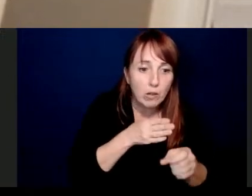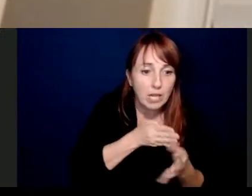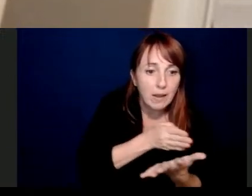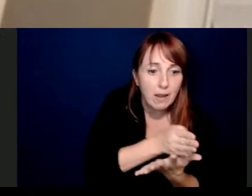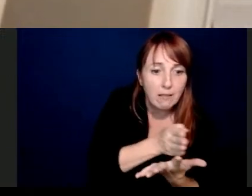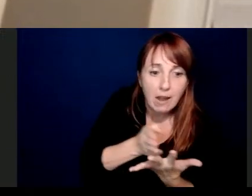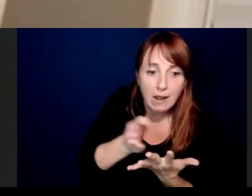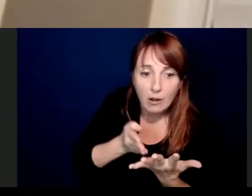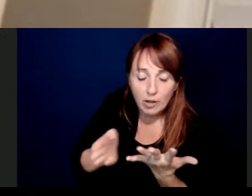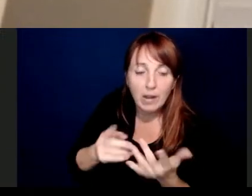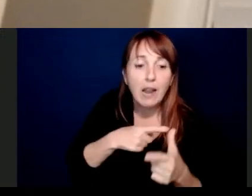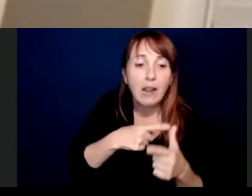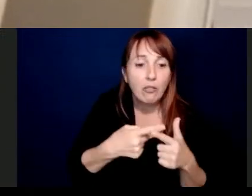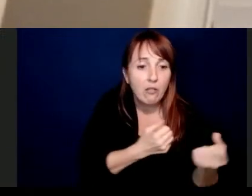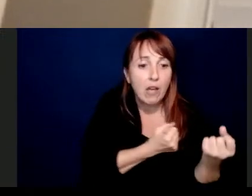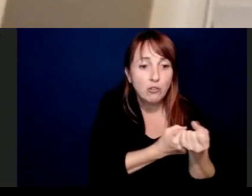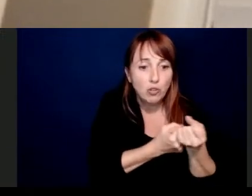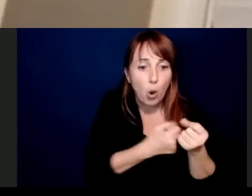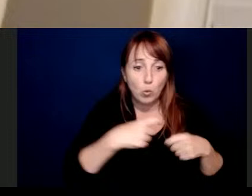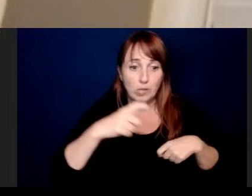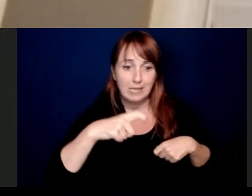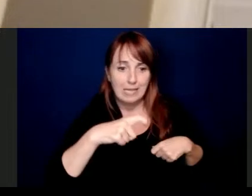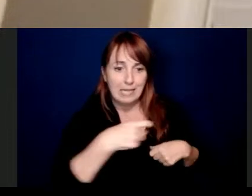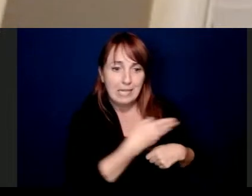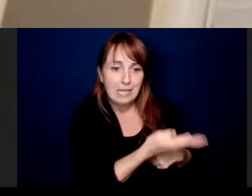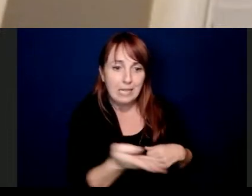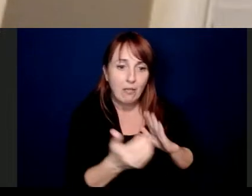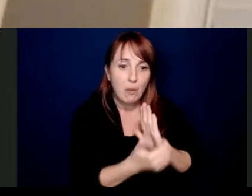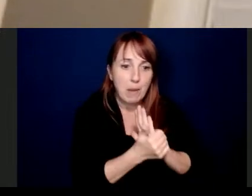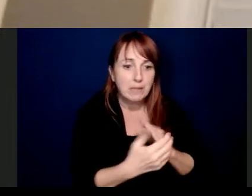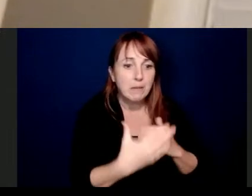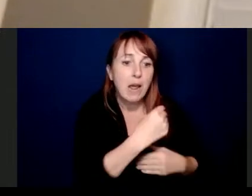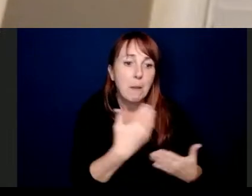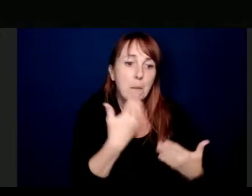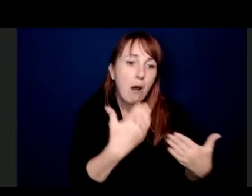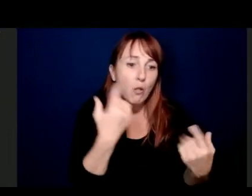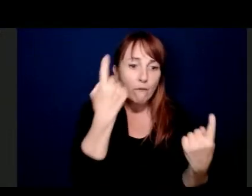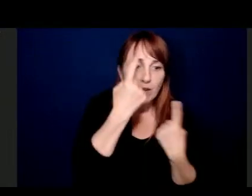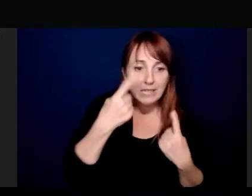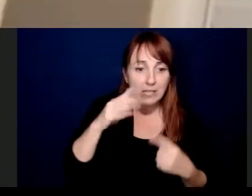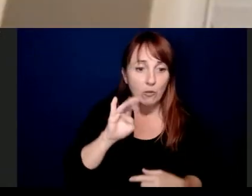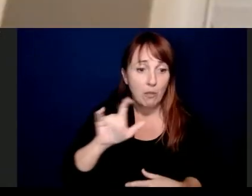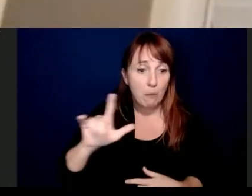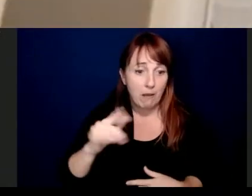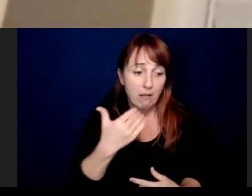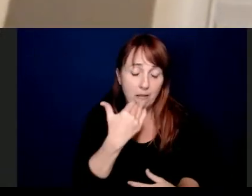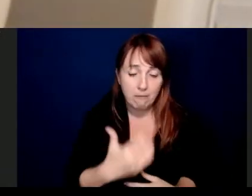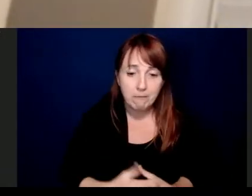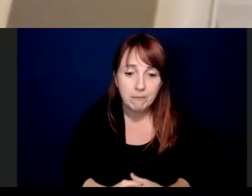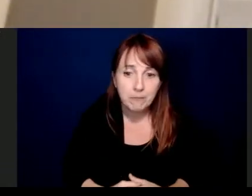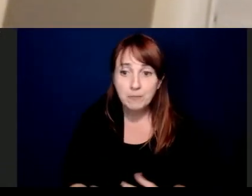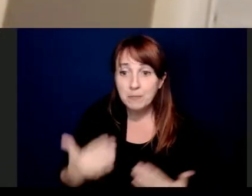to the need for this amendment in Mahalo for considering this bill. Okay, thank you very much.